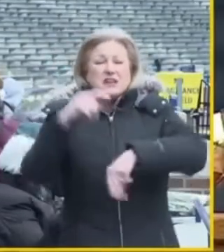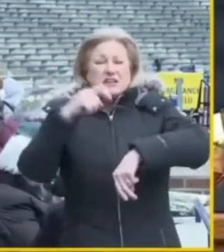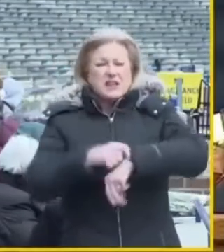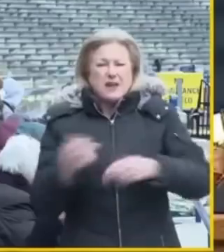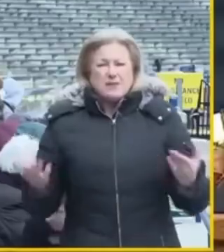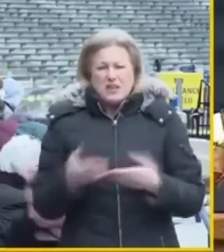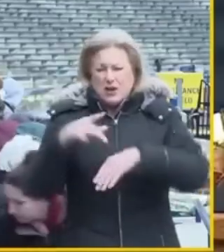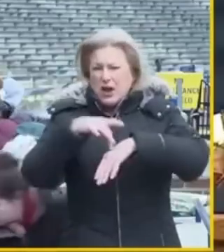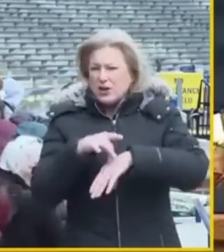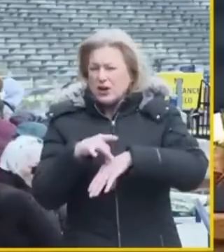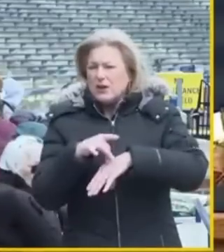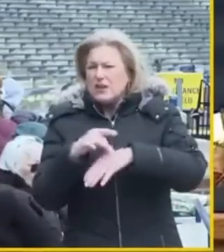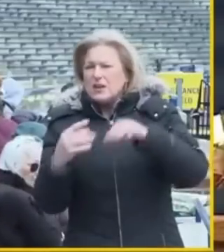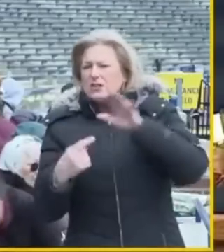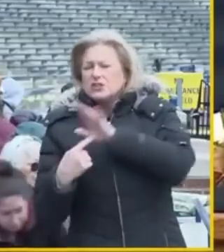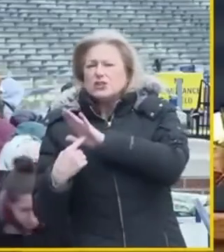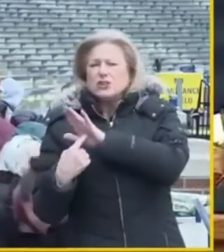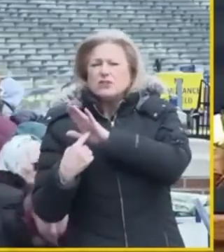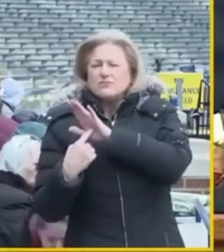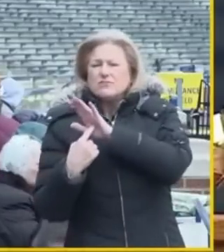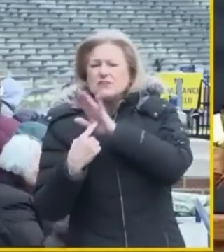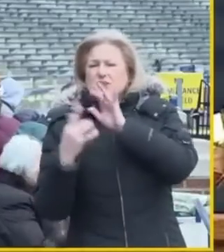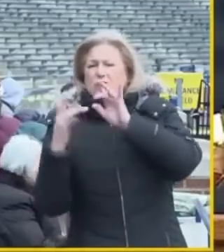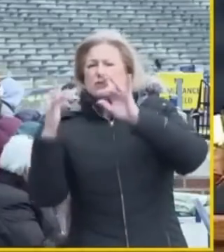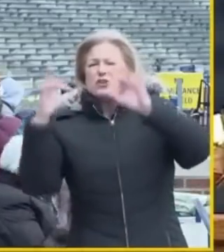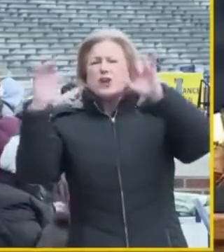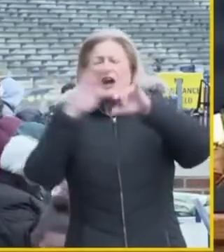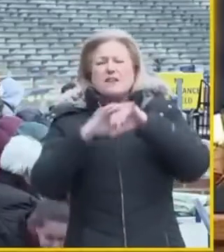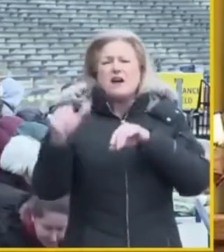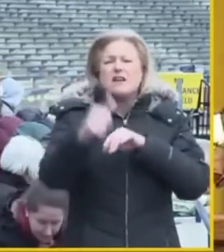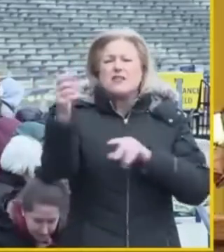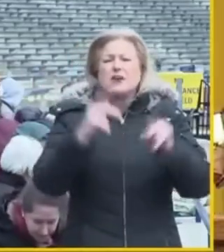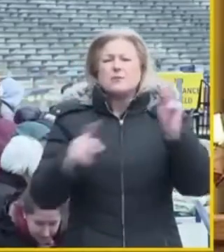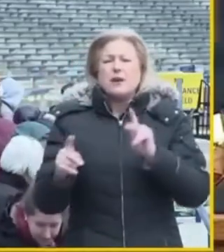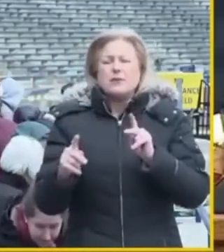to shine a light on others. And speaking of others,